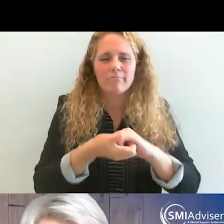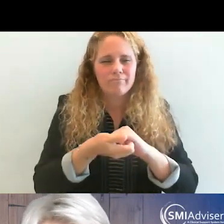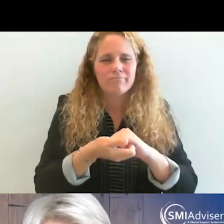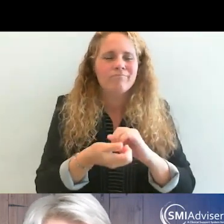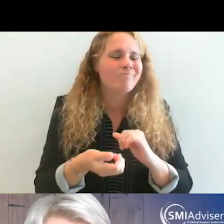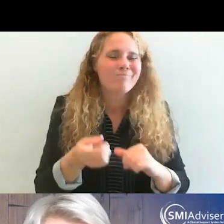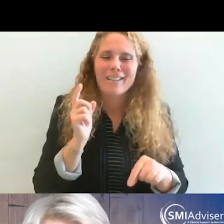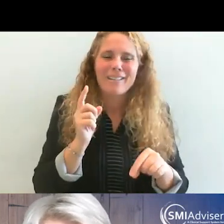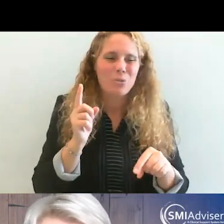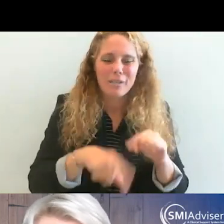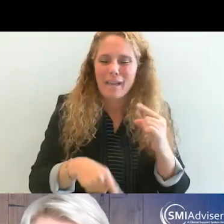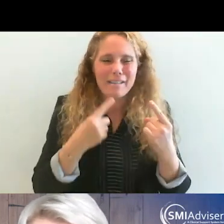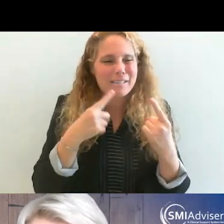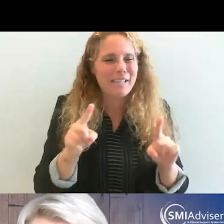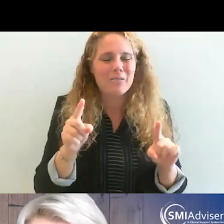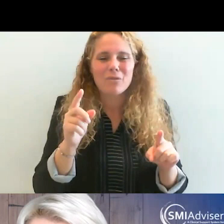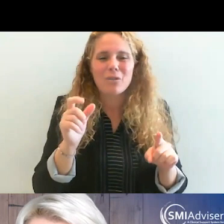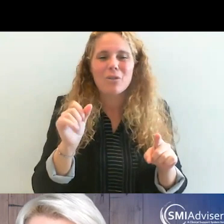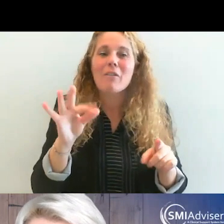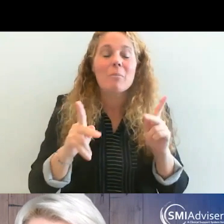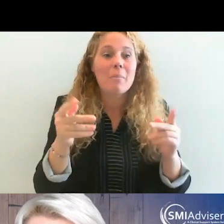IT CANNOT BE SUCCESSFUL IF PEOPLE ARE NOT DOING IT TOGETHER.